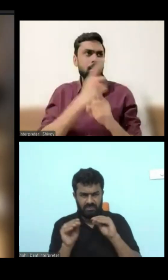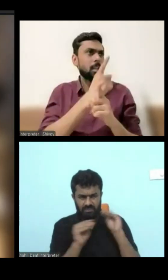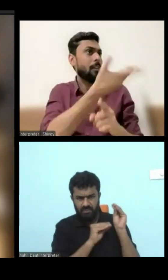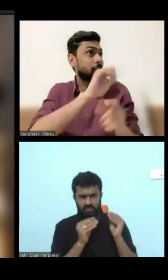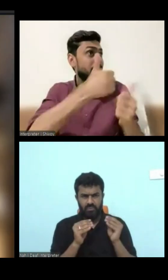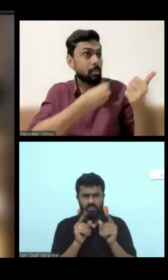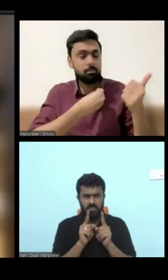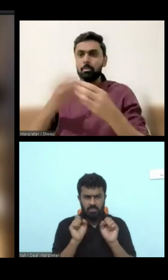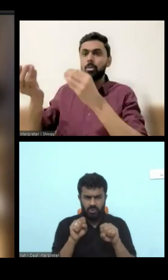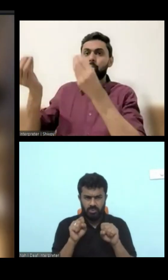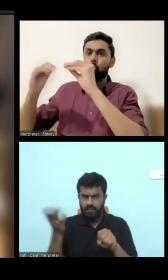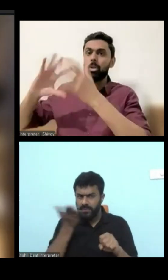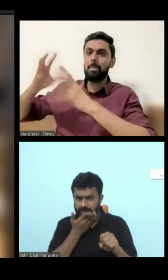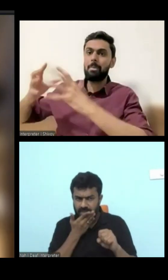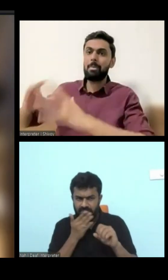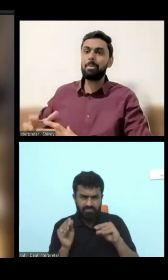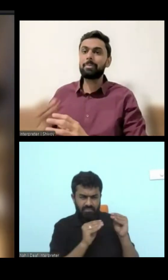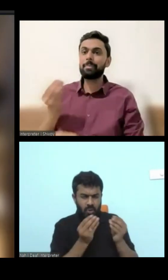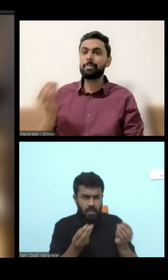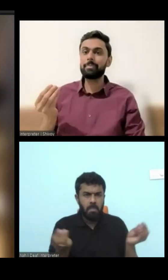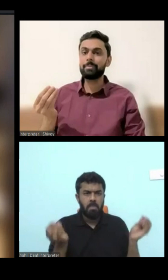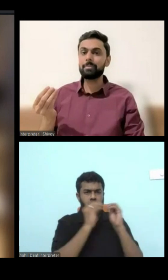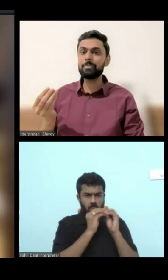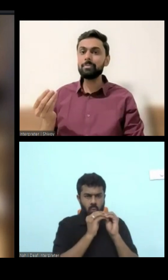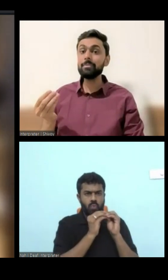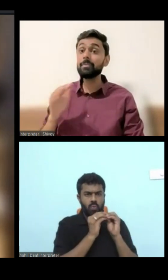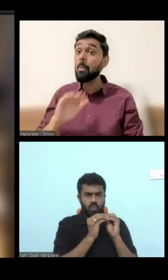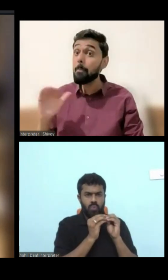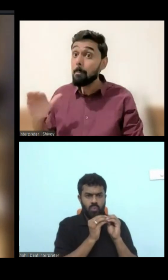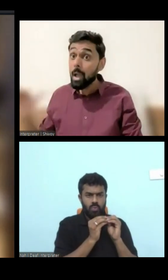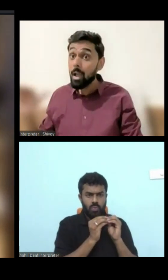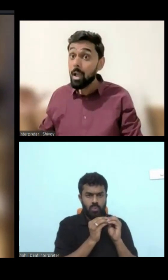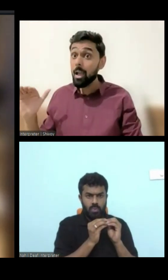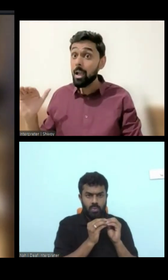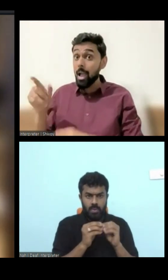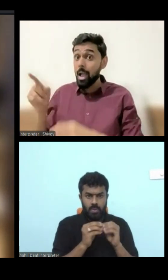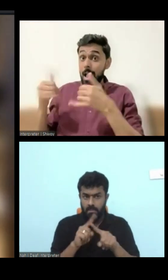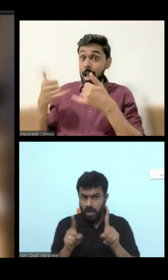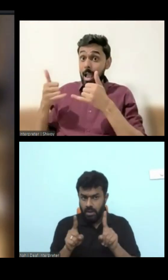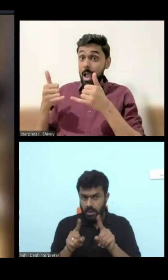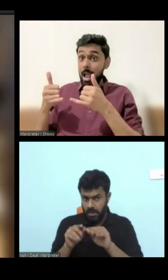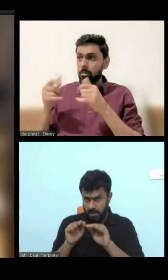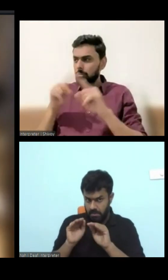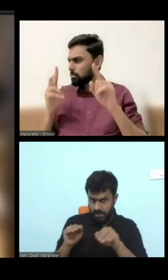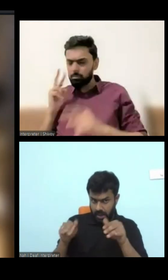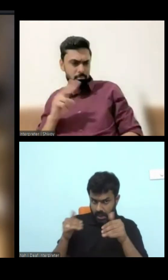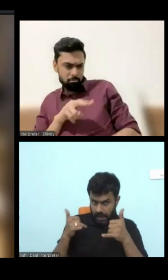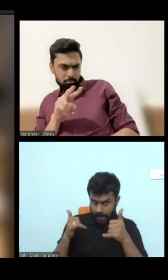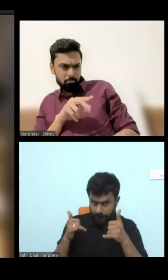So, the child or the adult is playing the games. And parallelly we are also tracking their usage. So, that you can personalize learning.